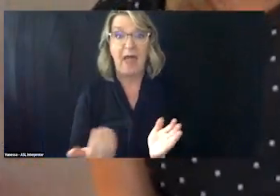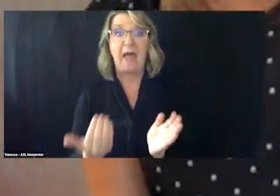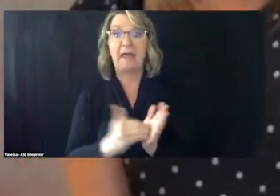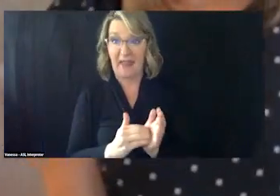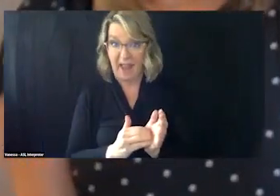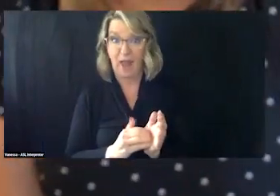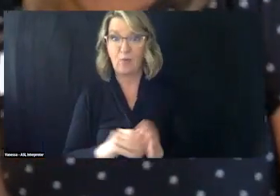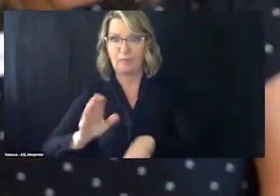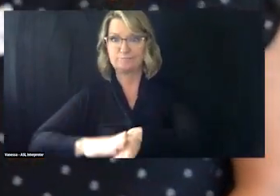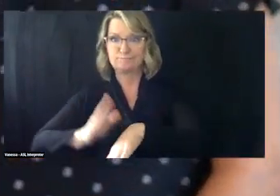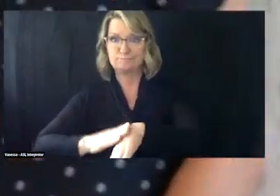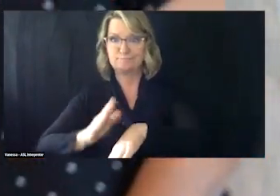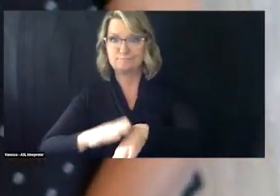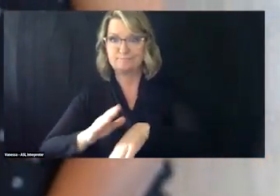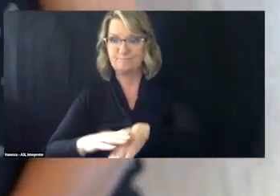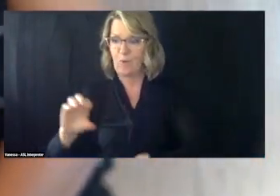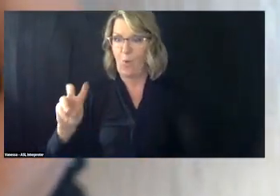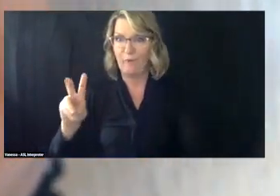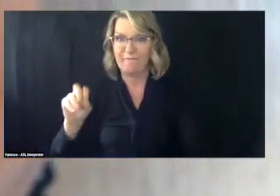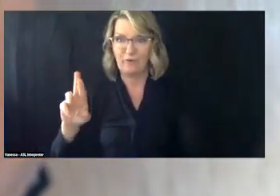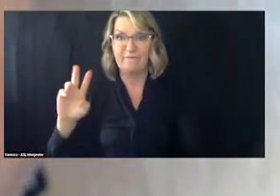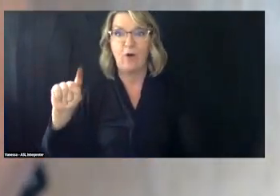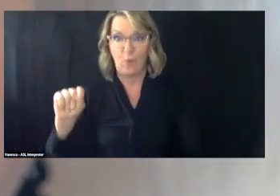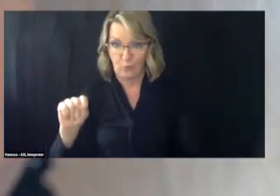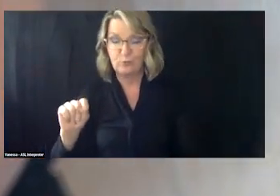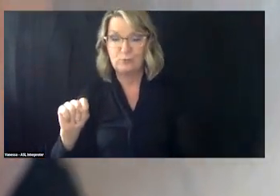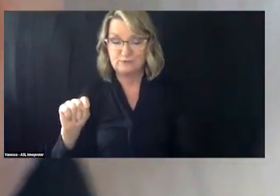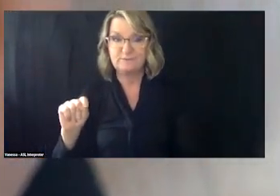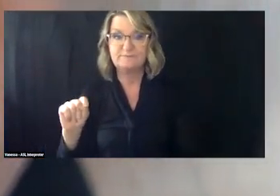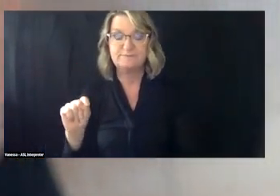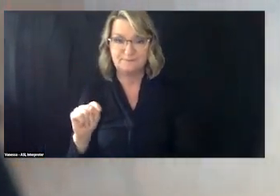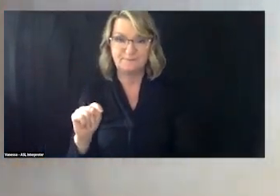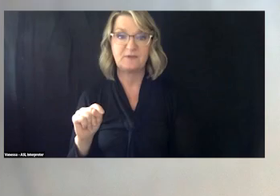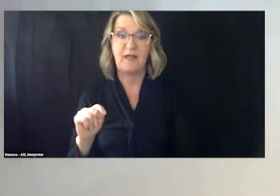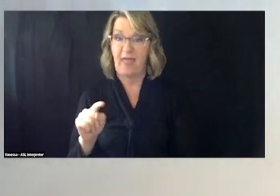tabulation equipment will alert them again right that they've over voted that contest